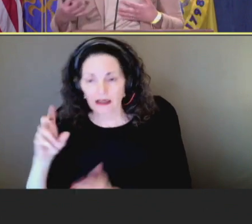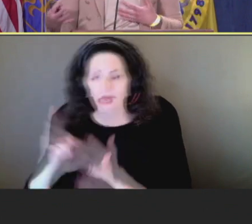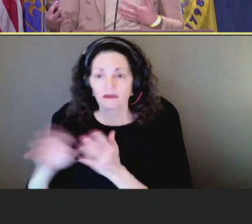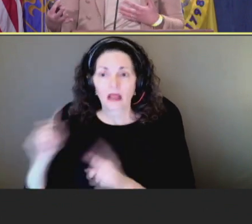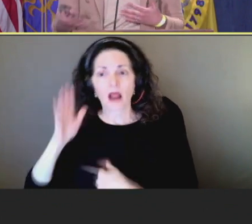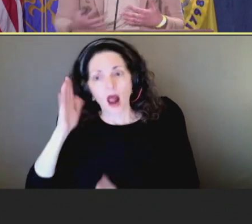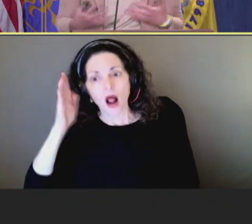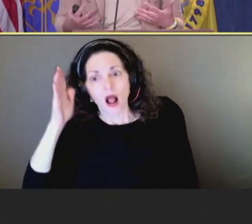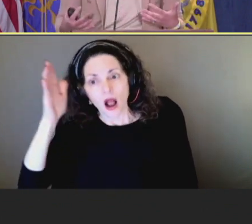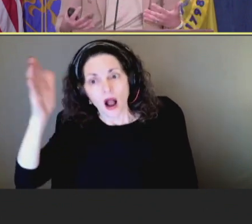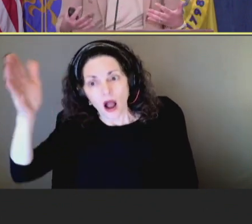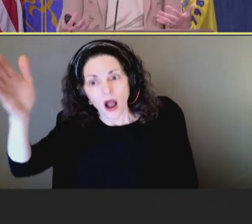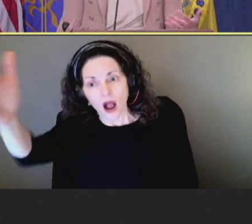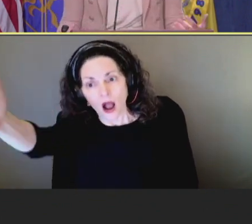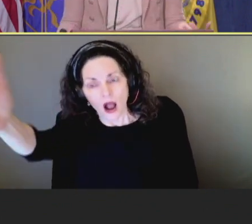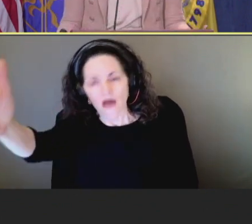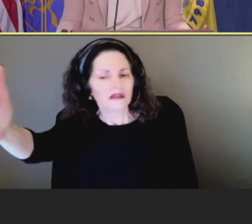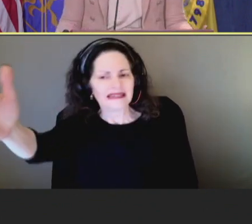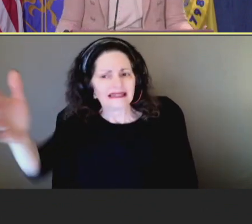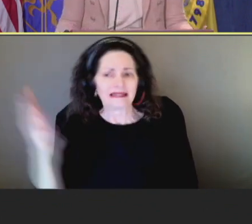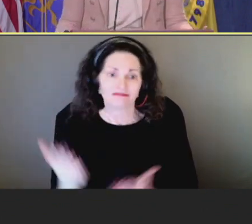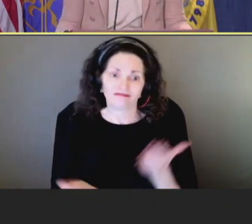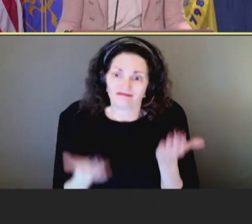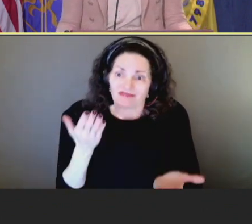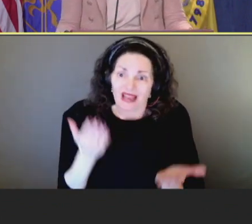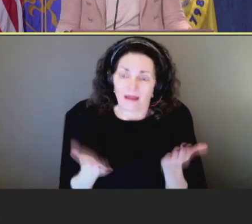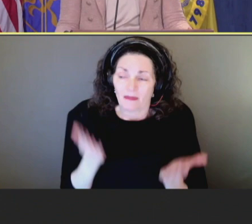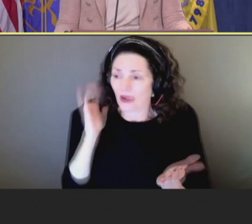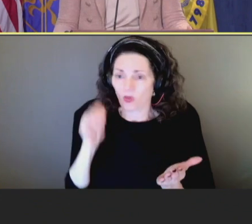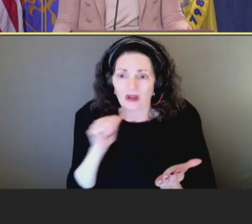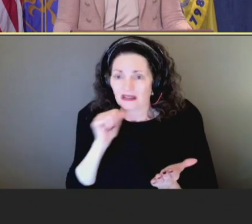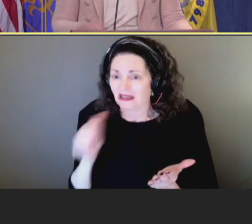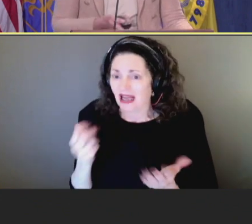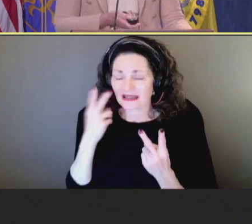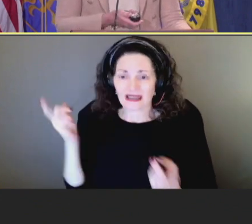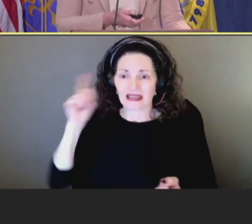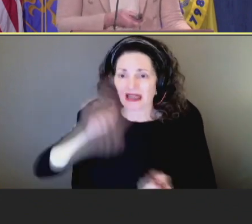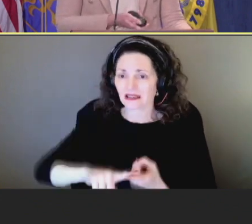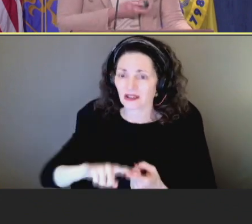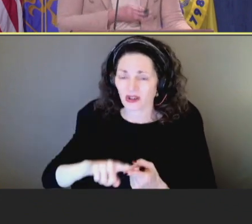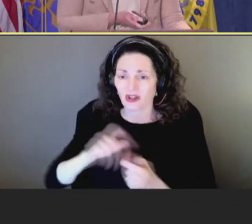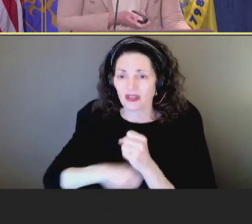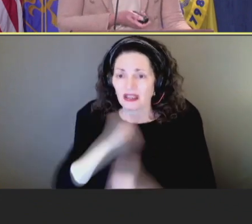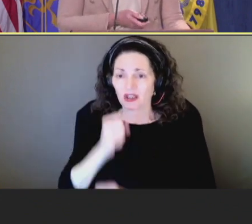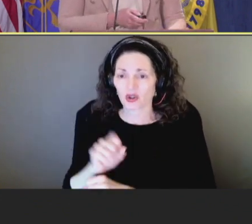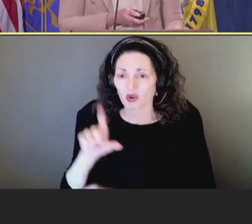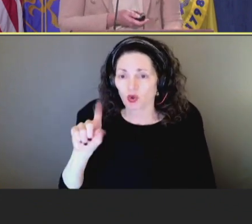but in the current system, we may not see them until 2050. Or, if we all come together,